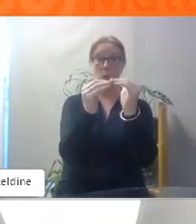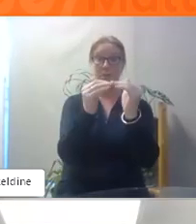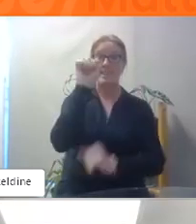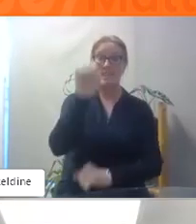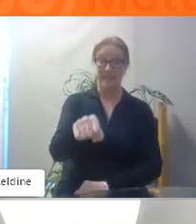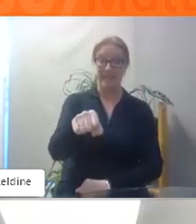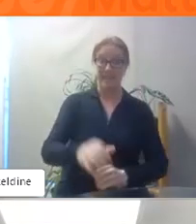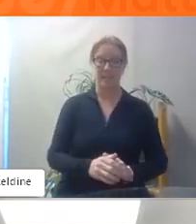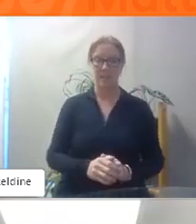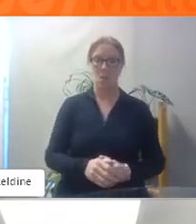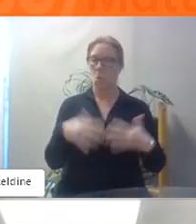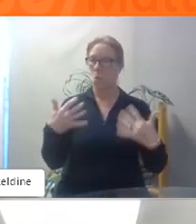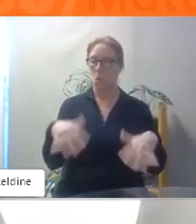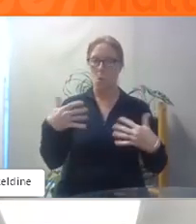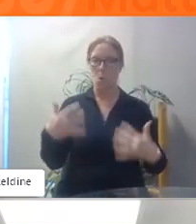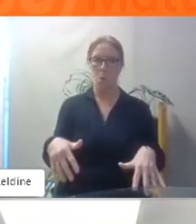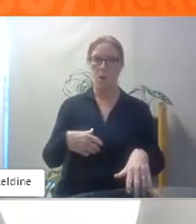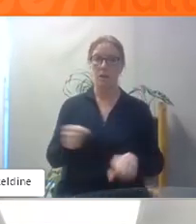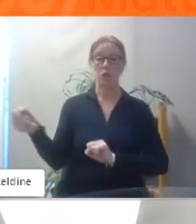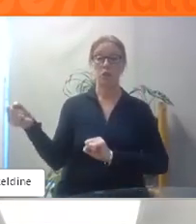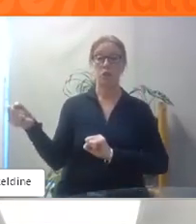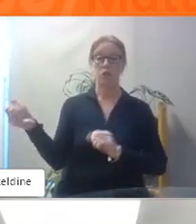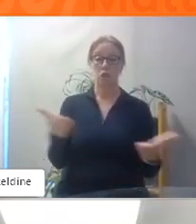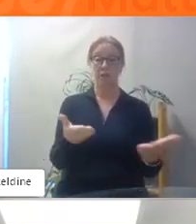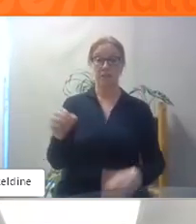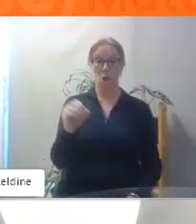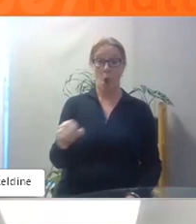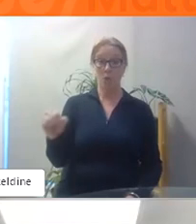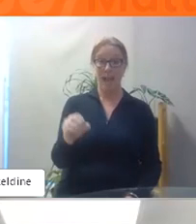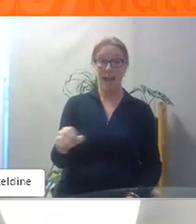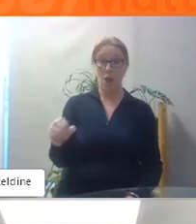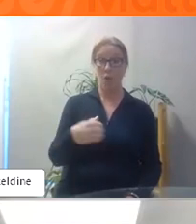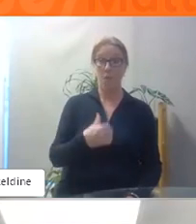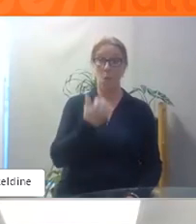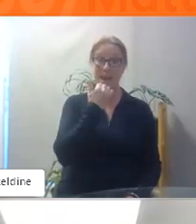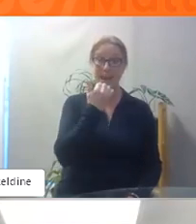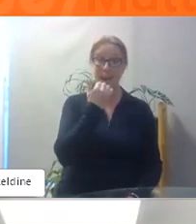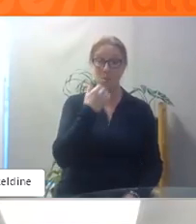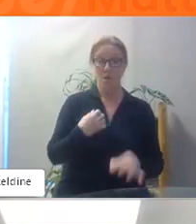extremely poorly served in Otago in terms of the number of interpreters.